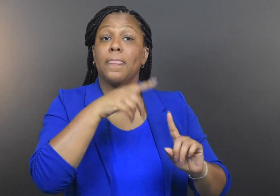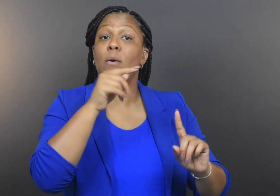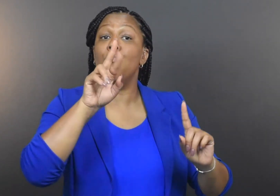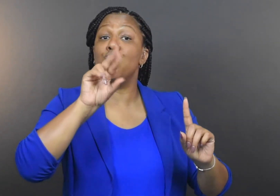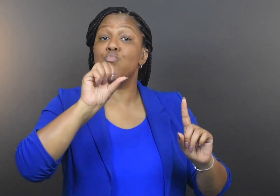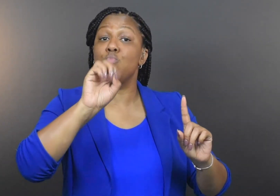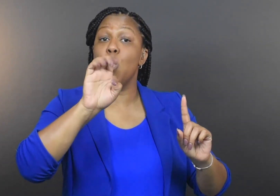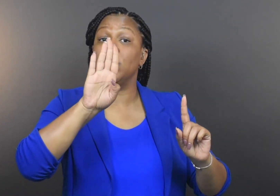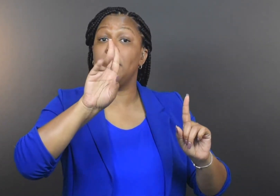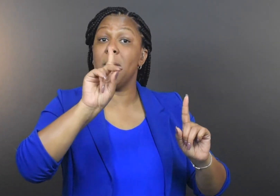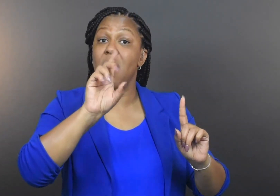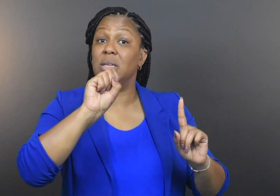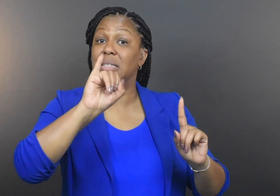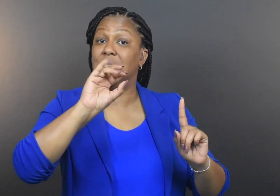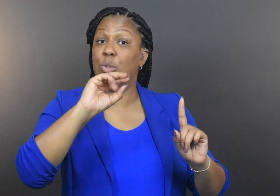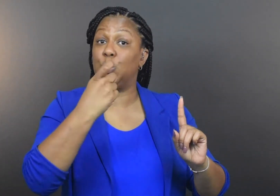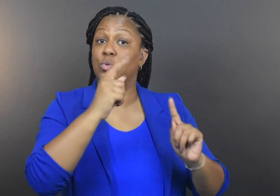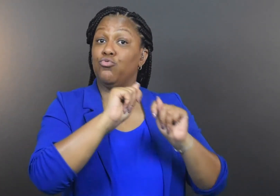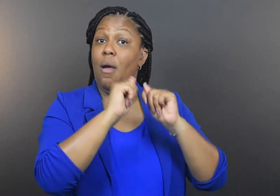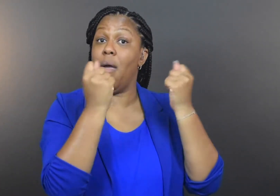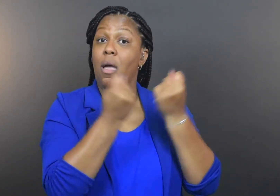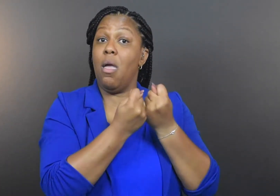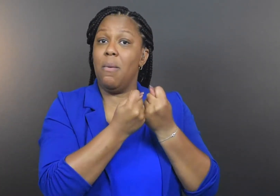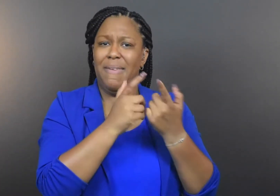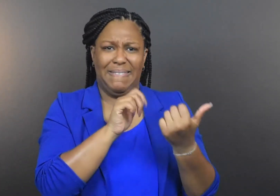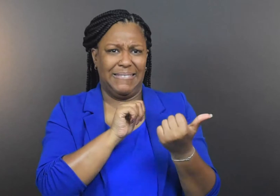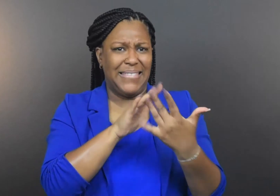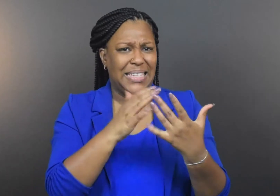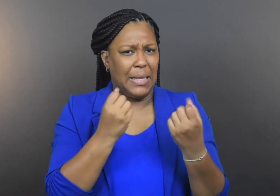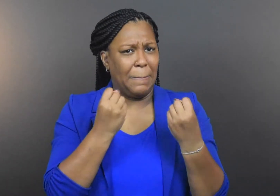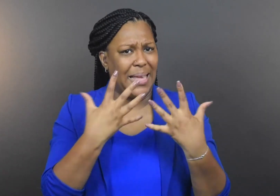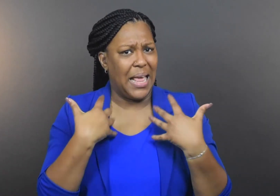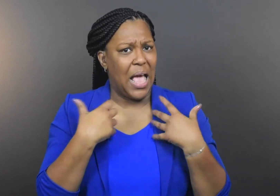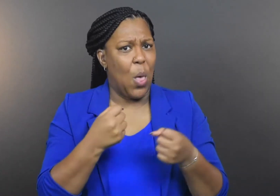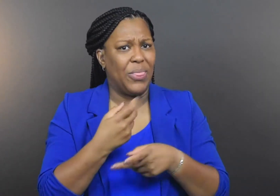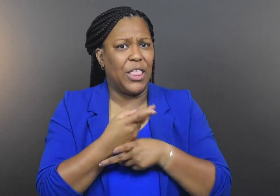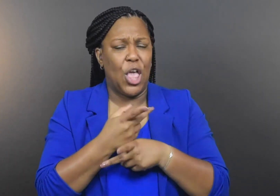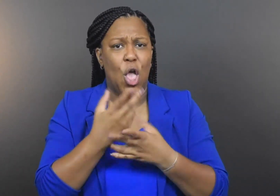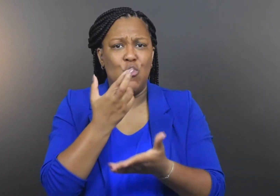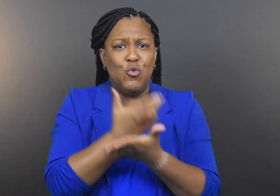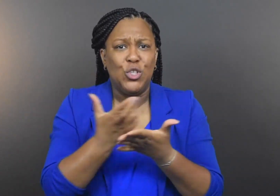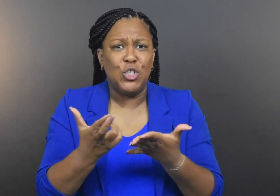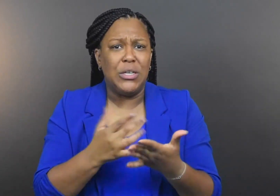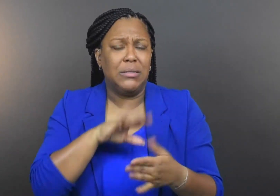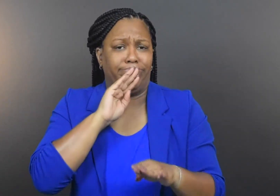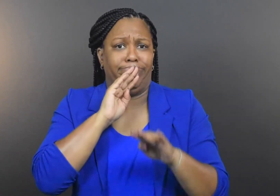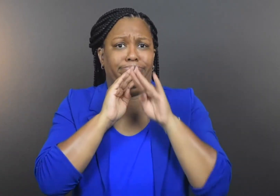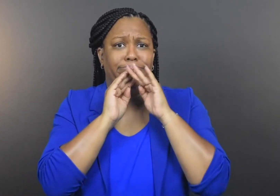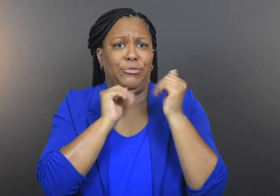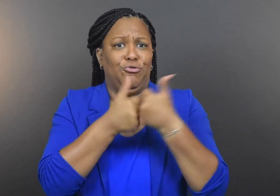The Rosebud Sioux Tribe faced many healthcare resource challenges, including in its hospital,